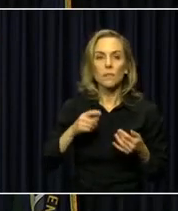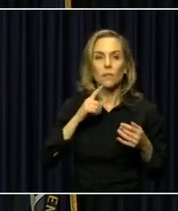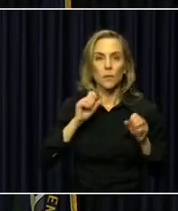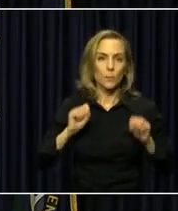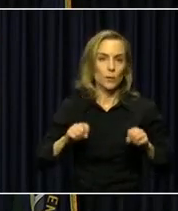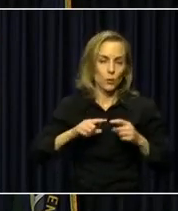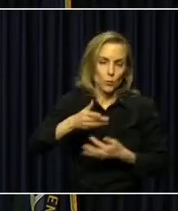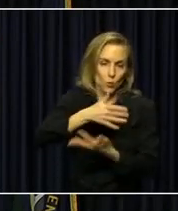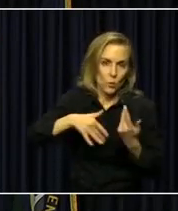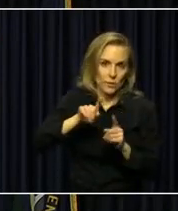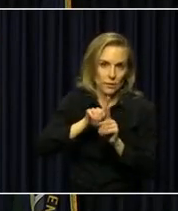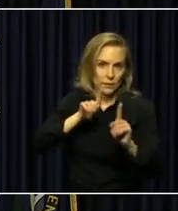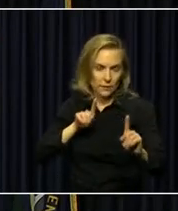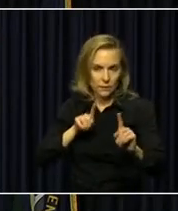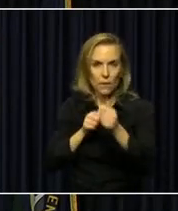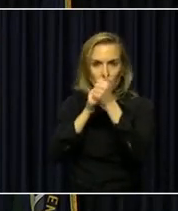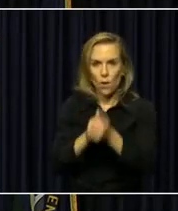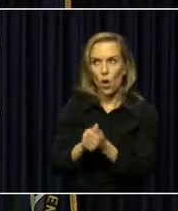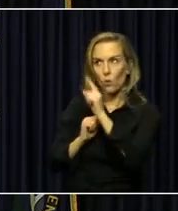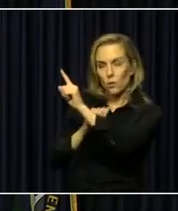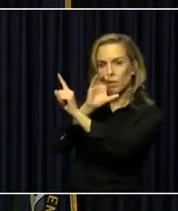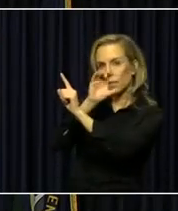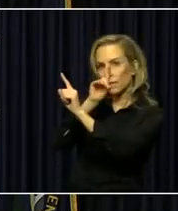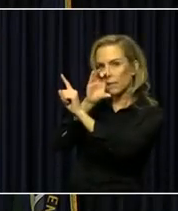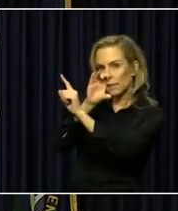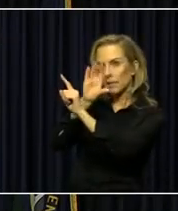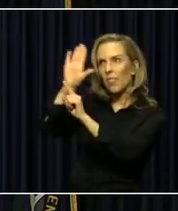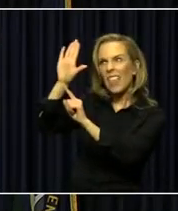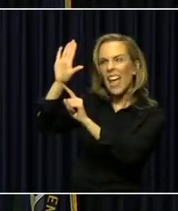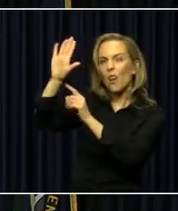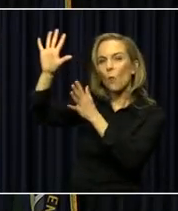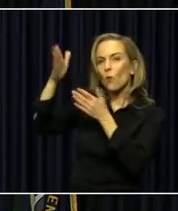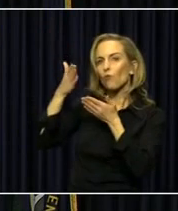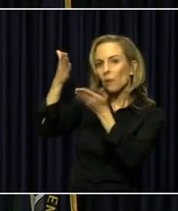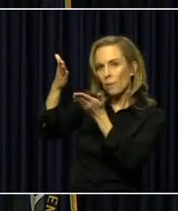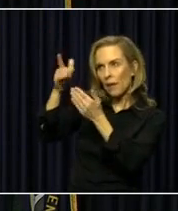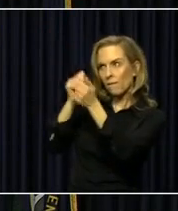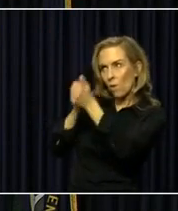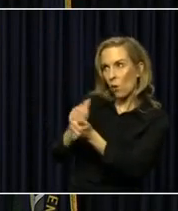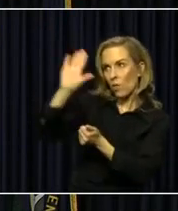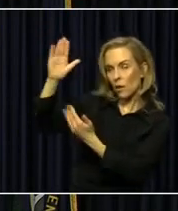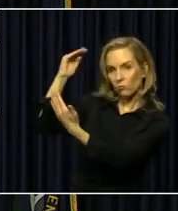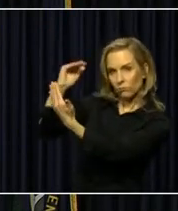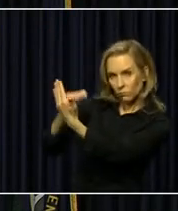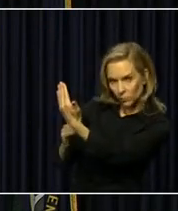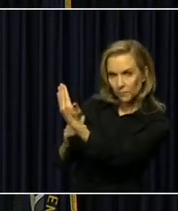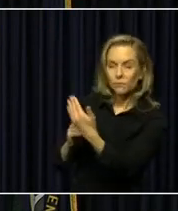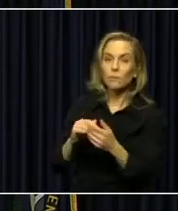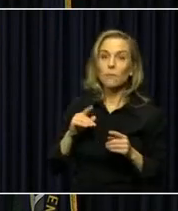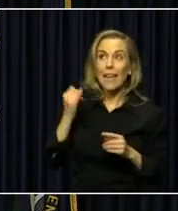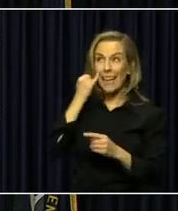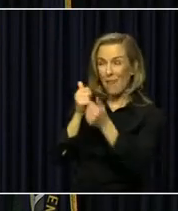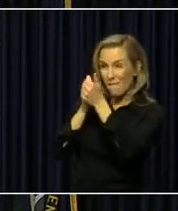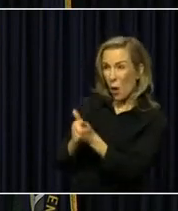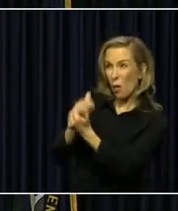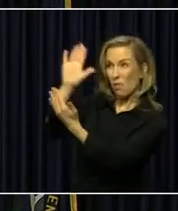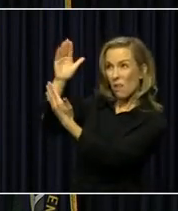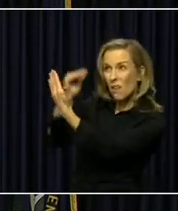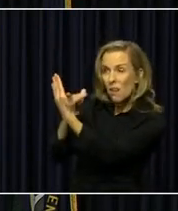AND WHILE YOU'LL SEE SOME DIFFERENT HEADLINE FROM DIFFERENT MACES AROUND THE COUNTRY, THAT'S WHAT EVERYBODY'S TRYING TO DO.